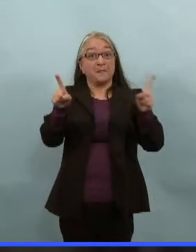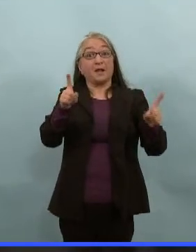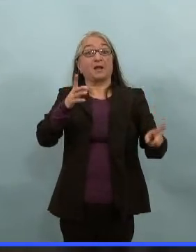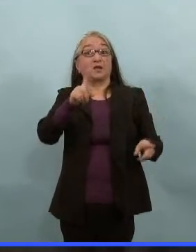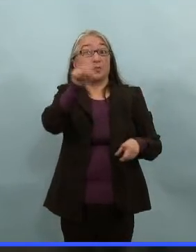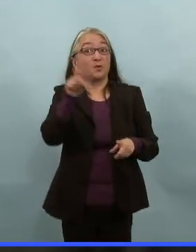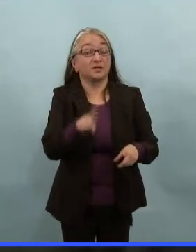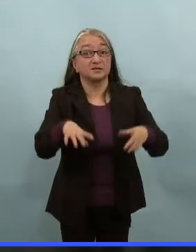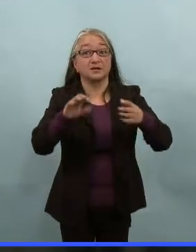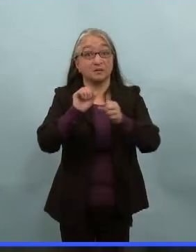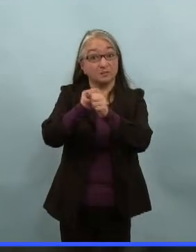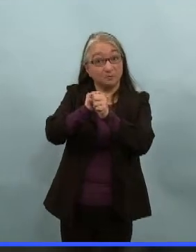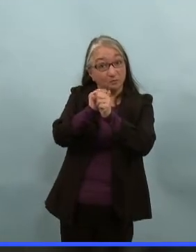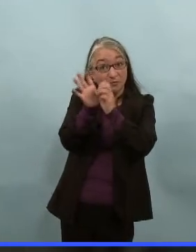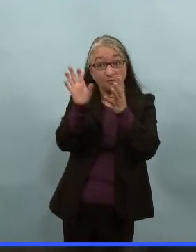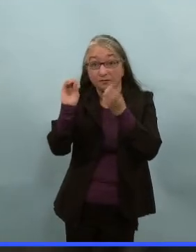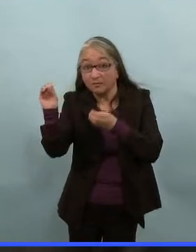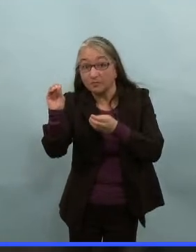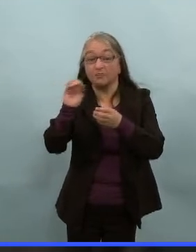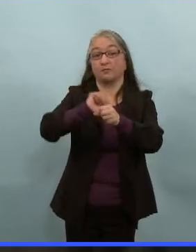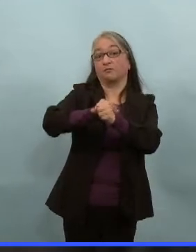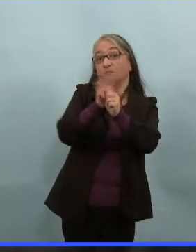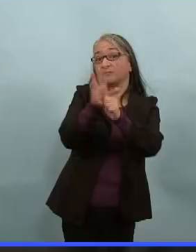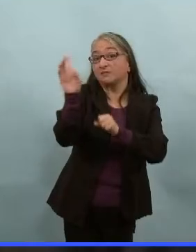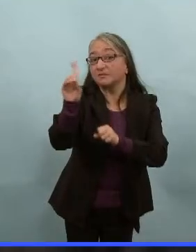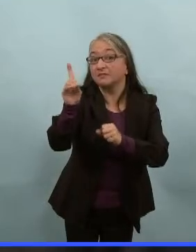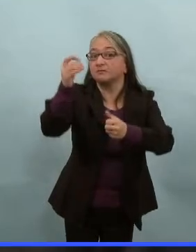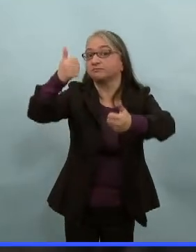and you know we still have to tease some of that information out in those jurisdictions